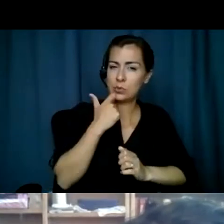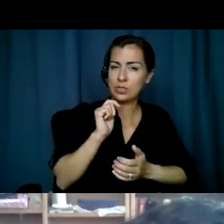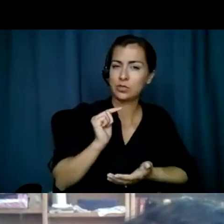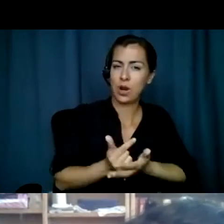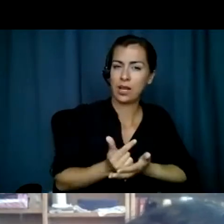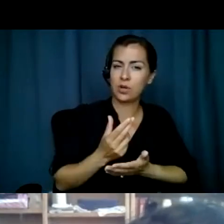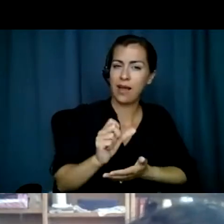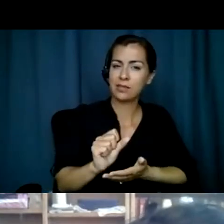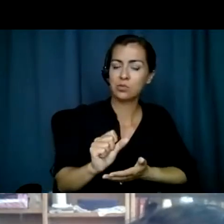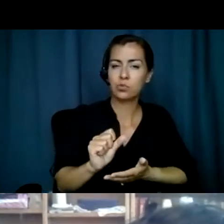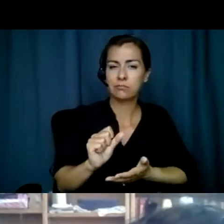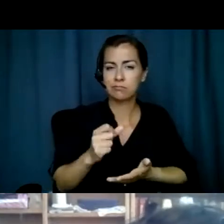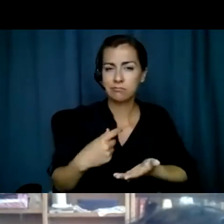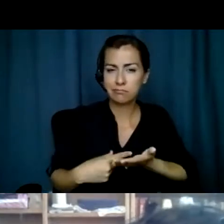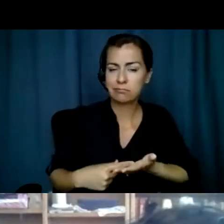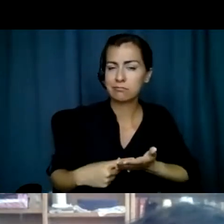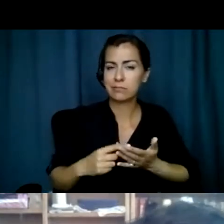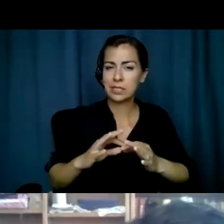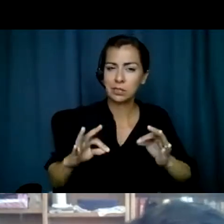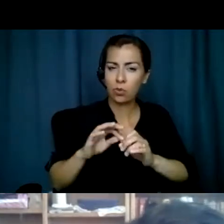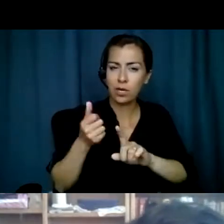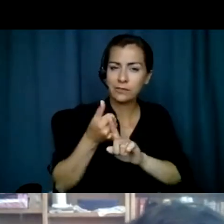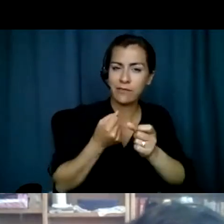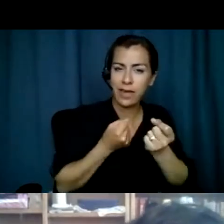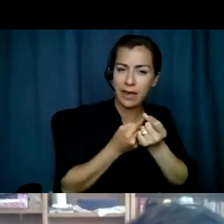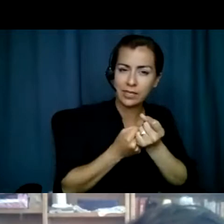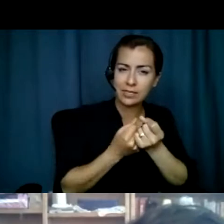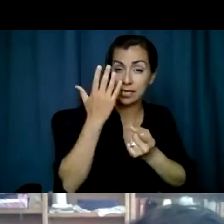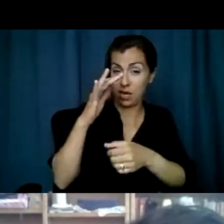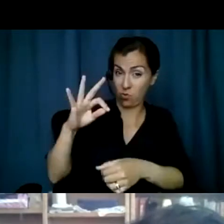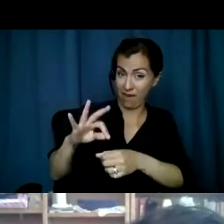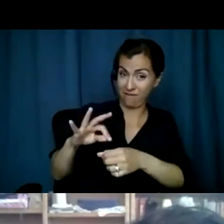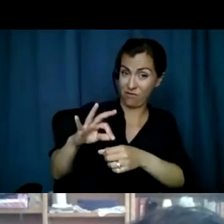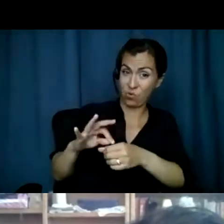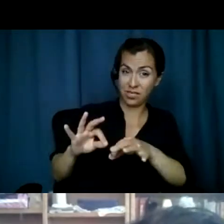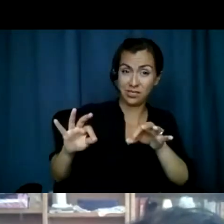leaders in their communities.